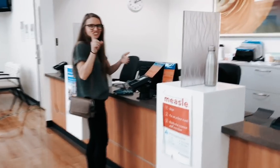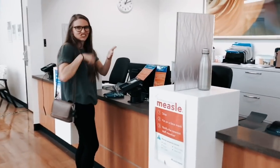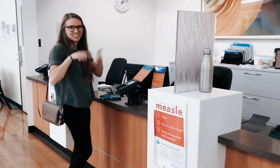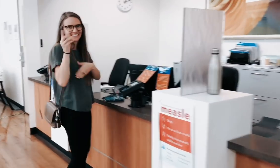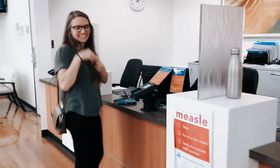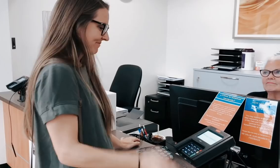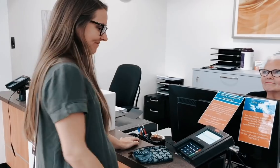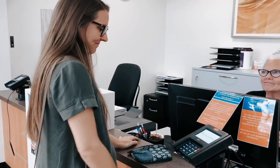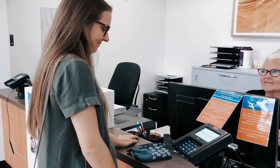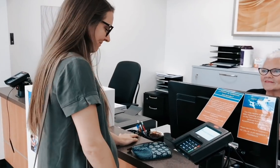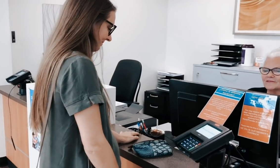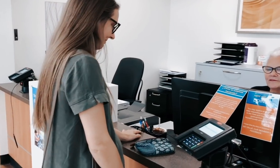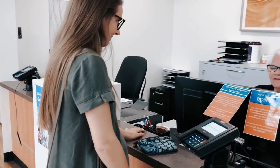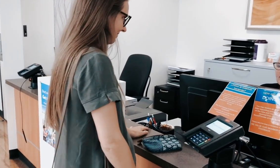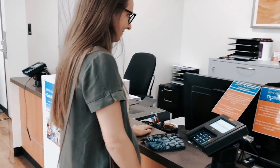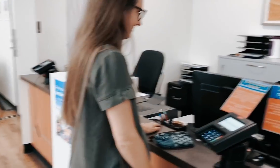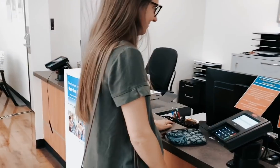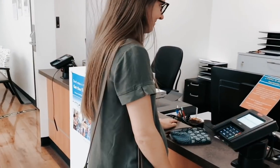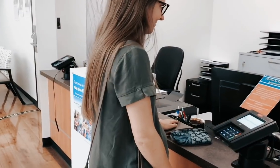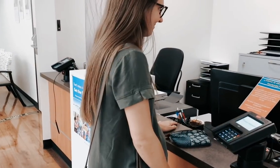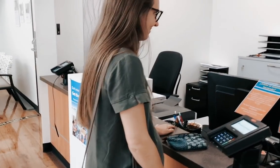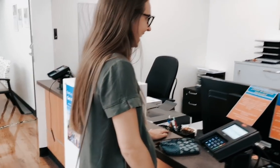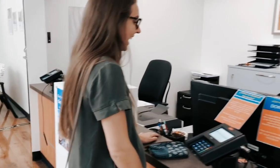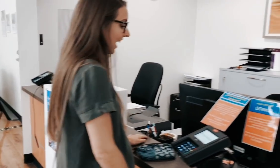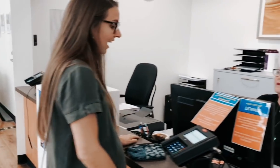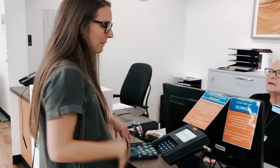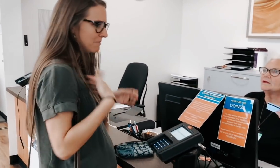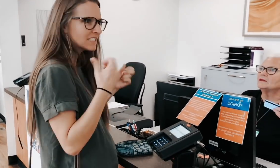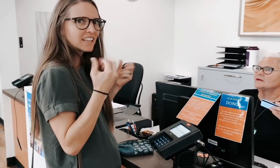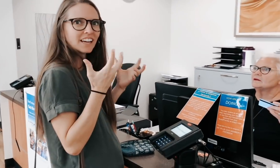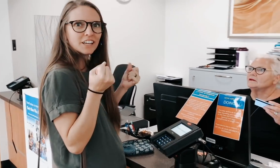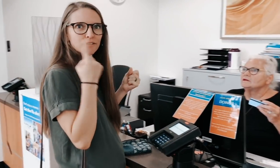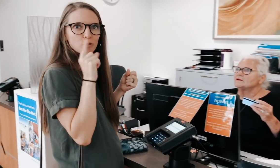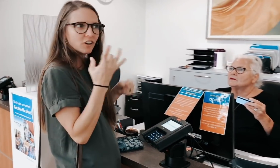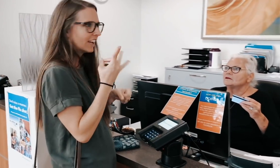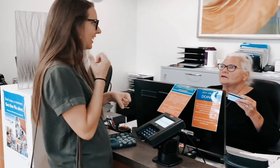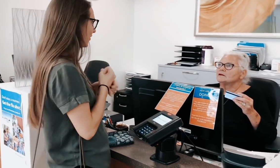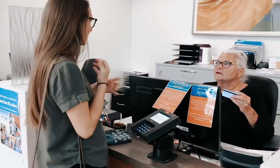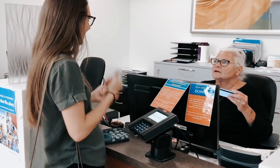Checking in. Worker: Have you been signing for a long time? Um I've been signing for about 8 years now.